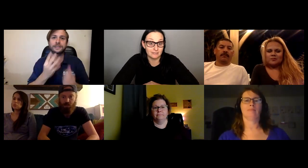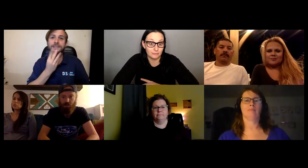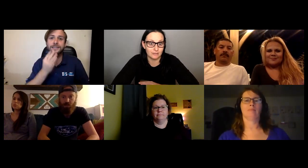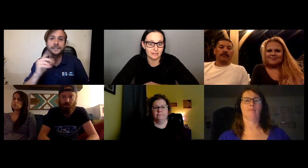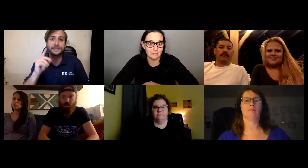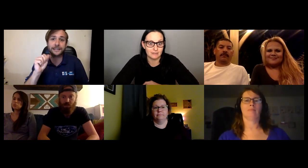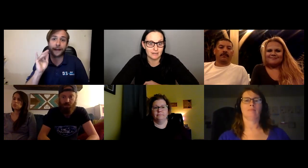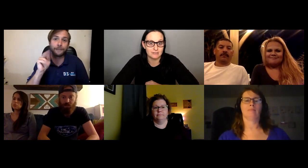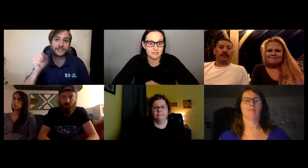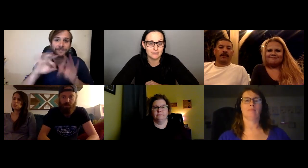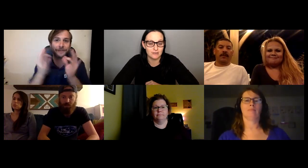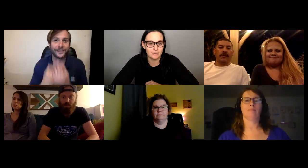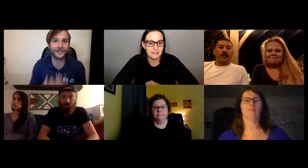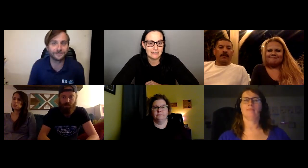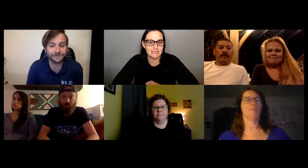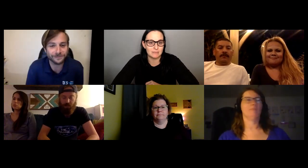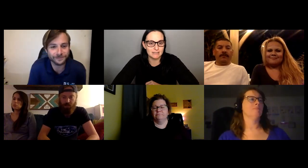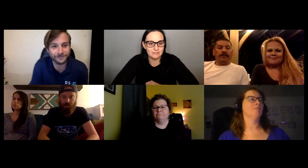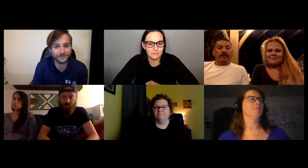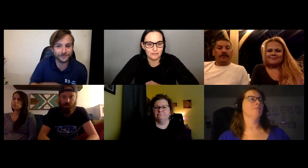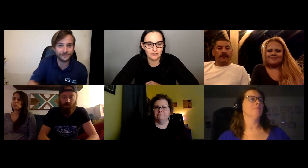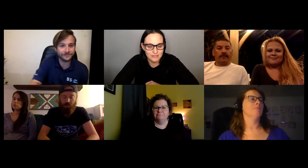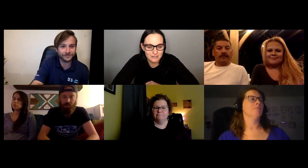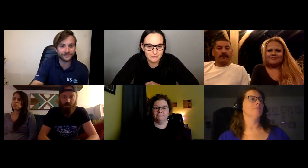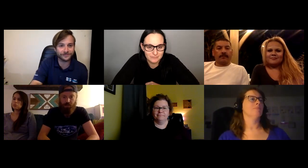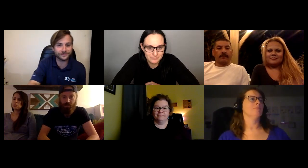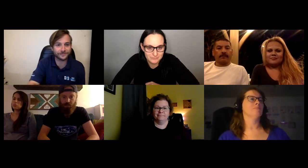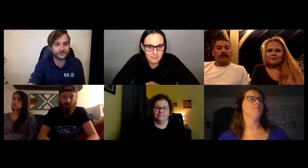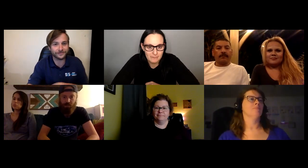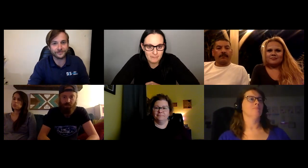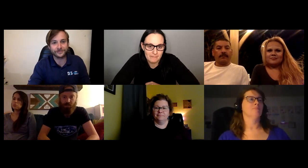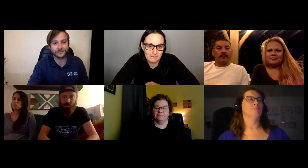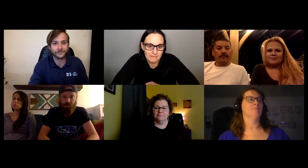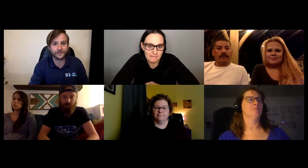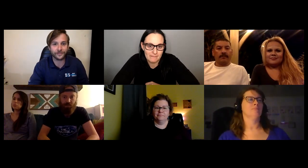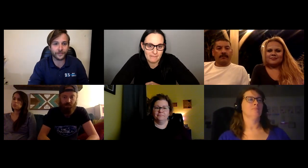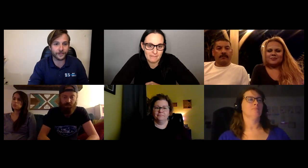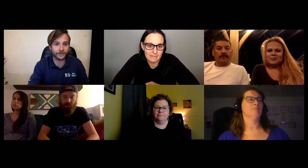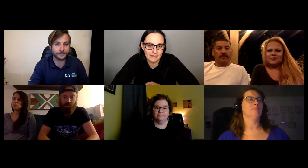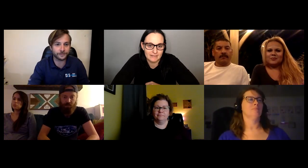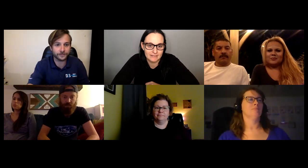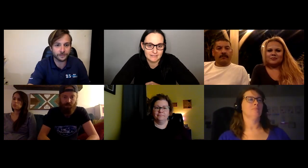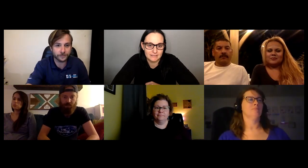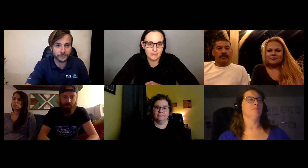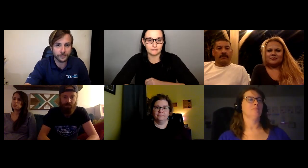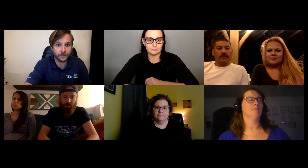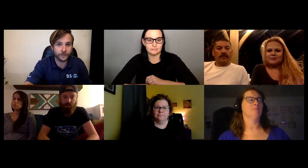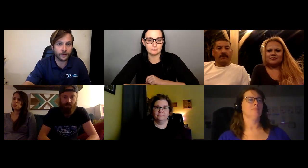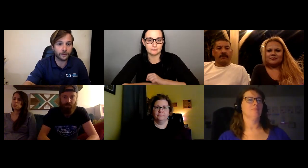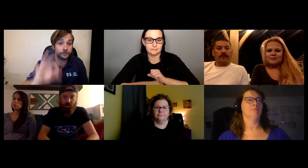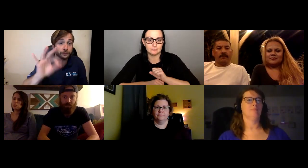we're gonna get ready to get started damian you're first